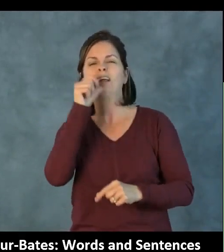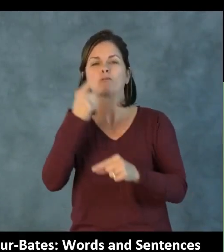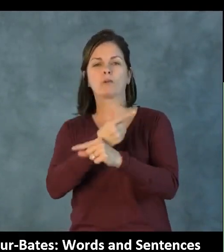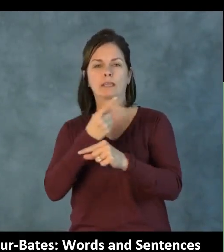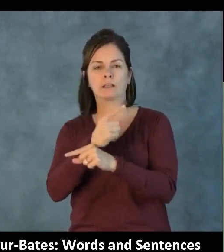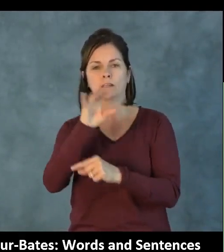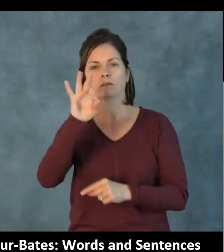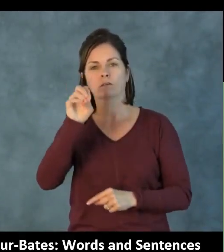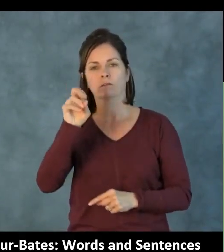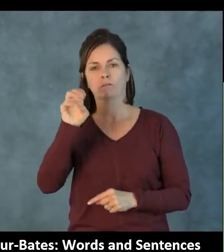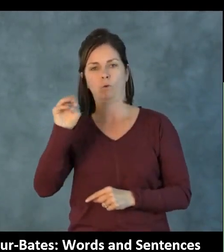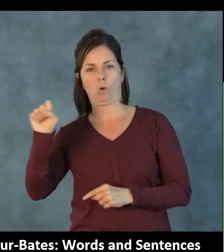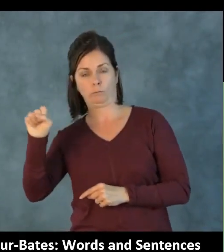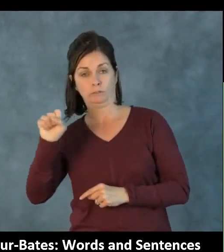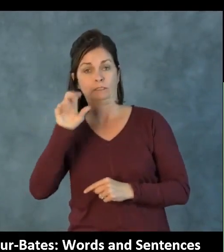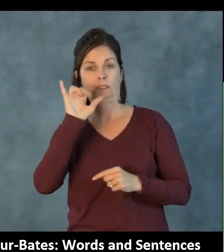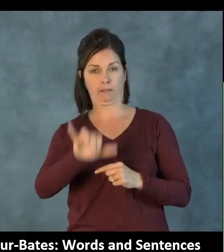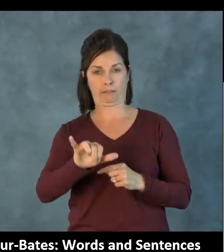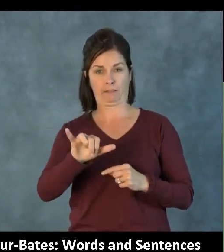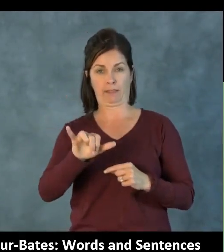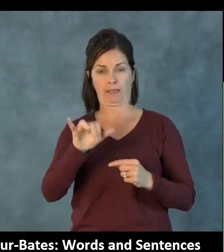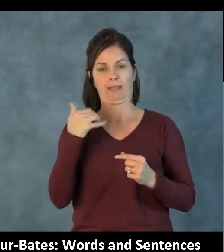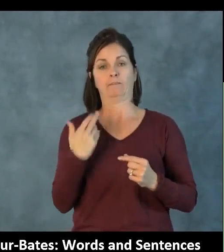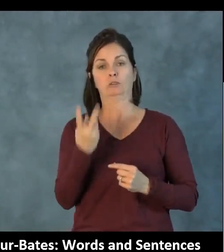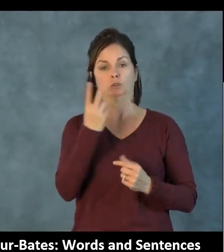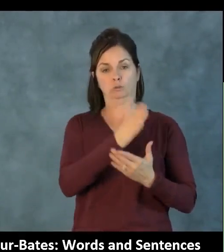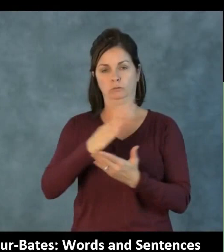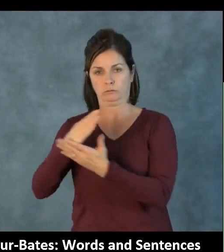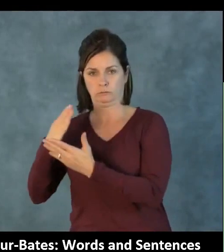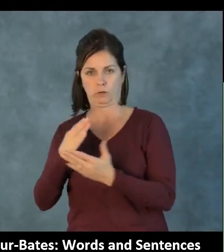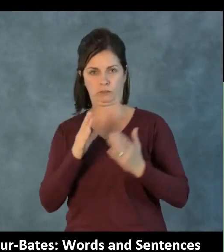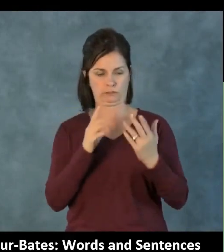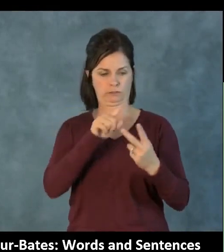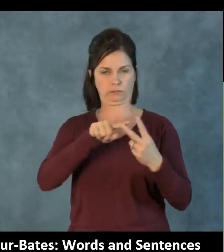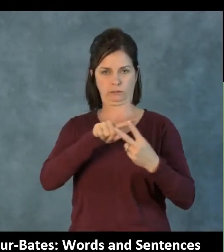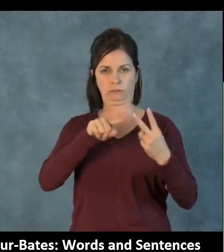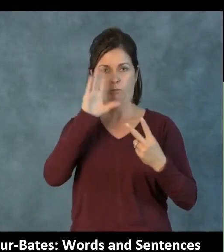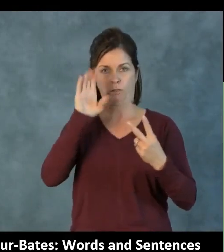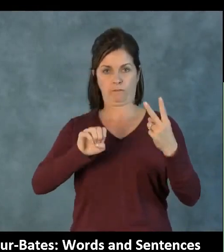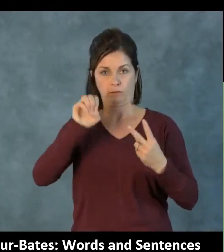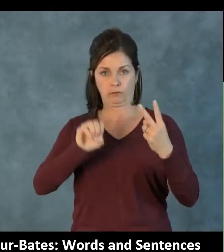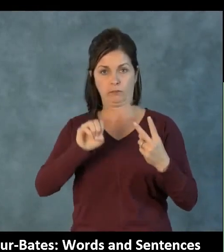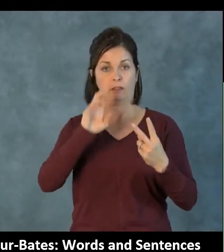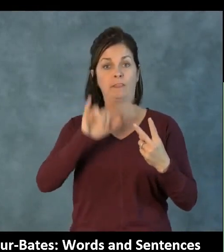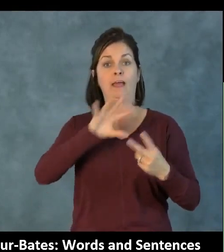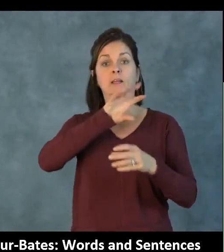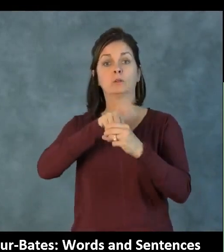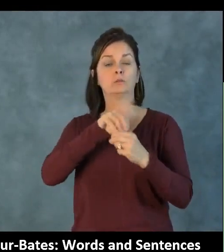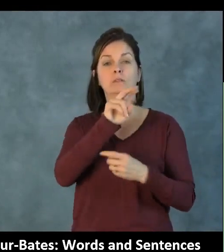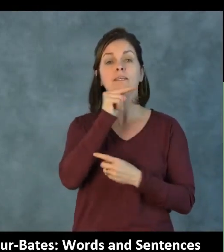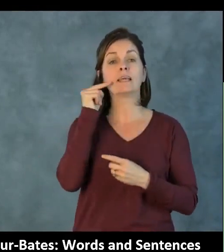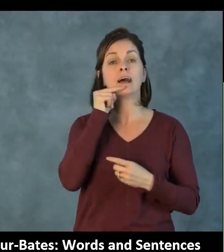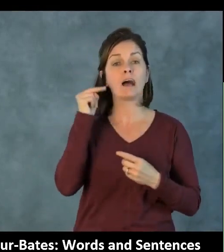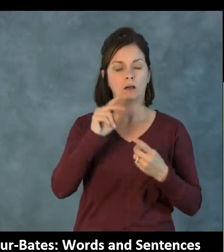The irregular forms, there's two sections that are evaluated, both nouns so irregular plurals,